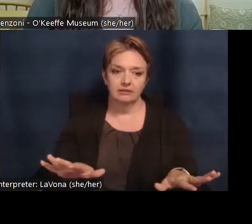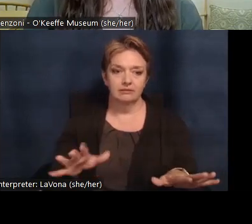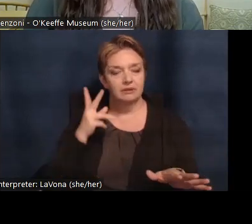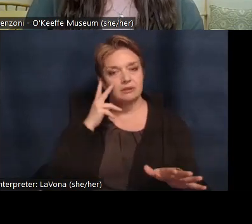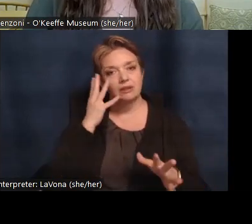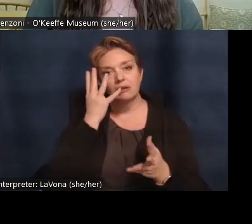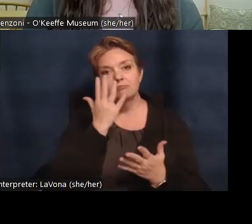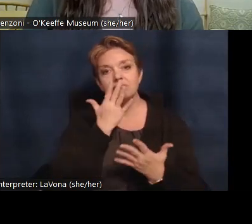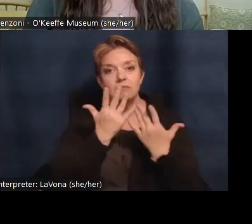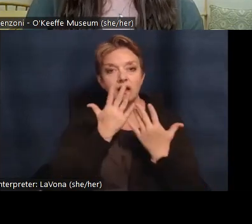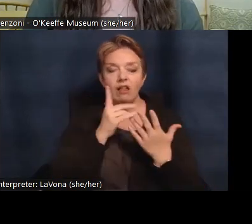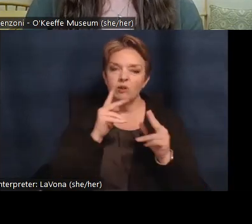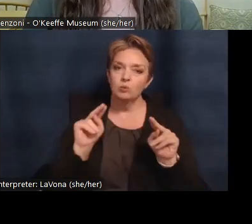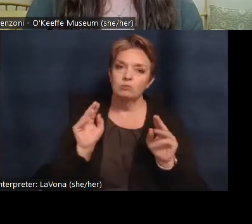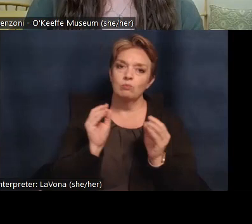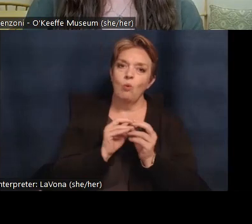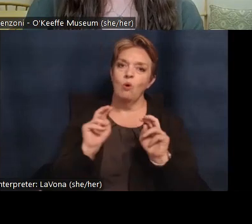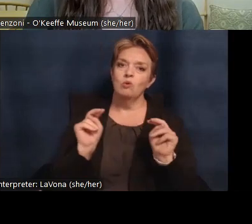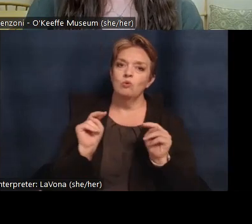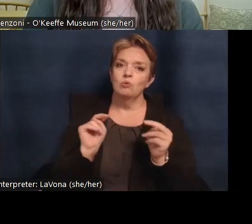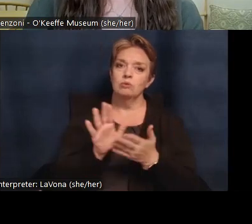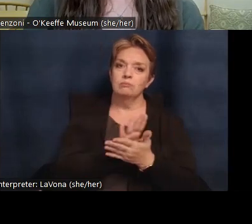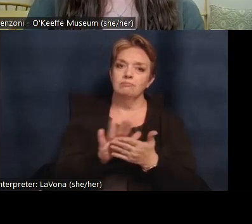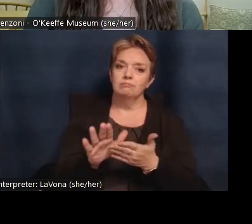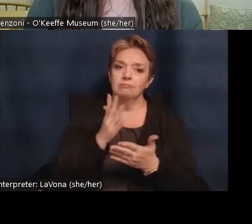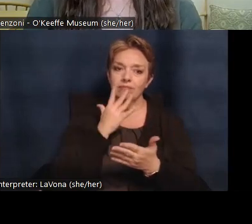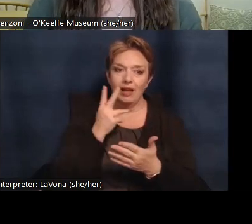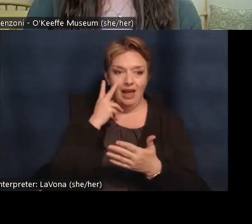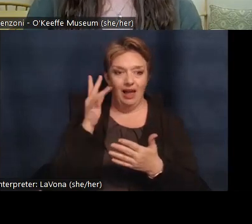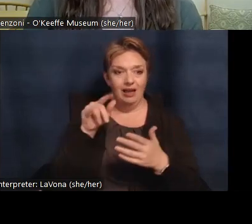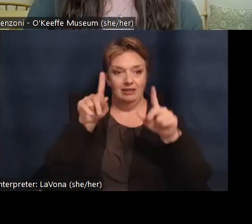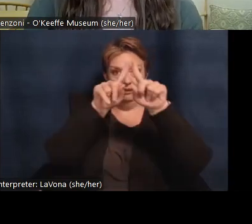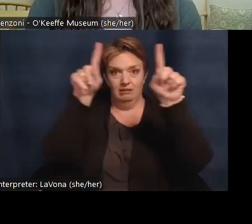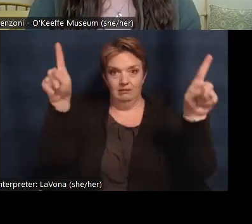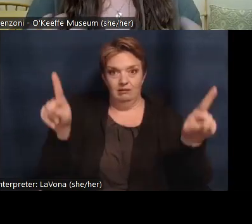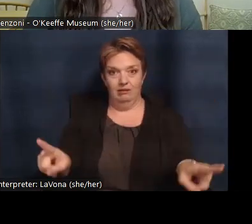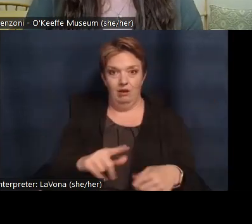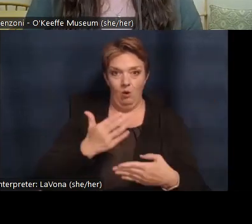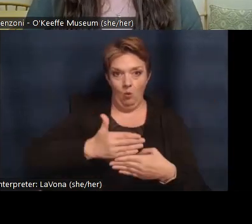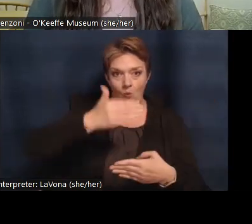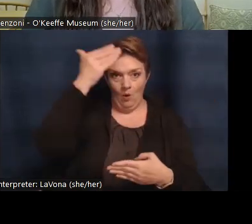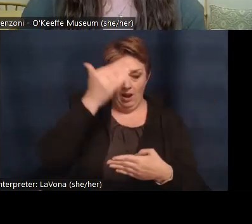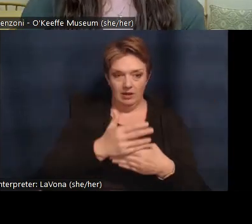And this gorgeous window frames that tamarisk tree, really bringing the outside in.